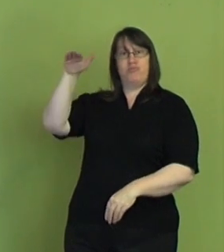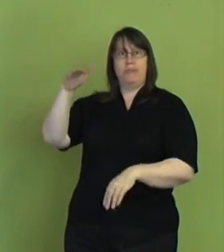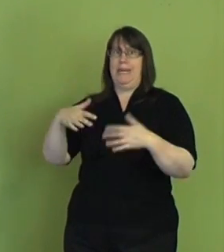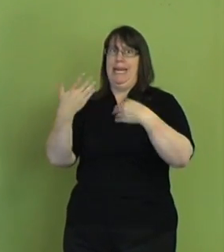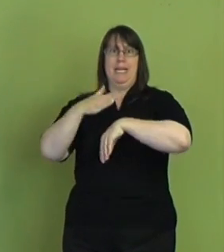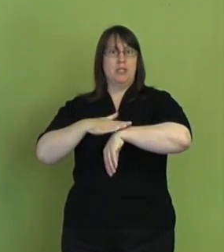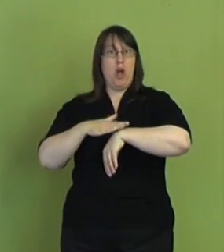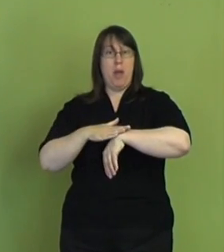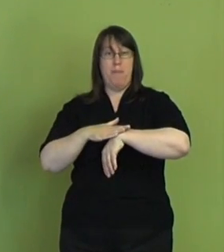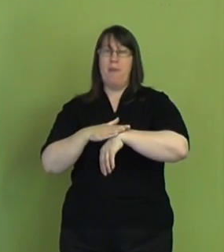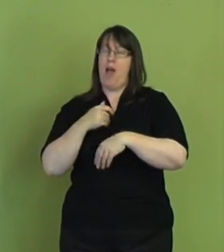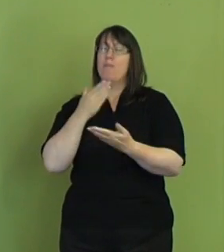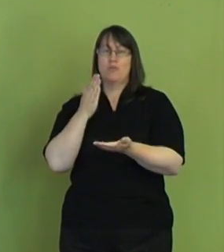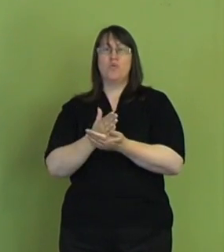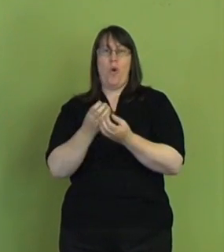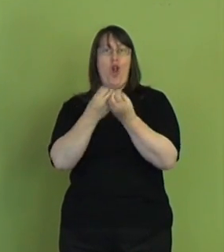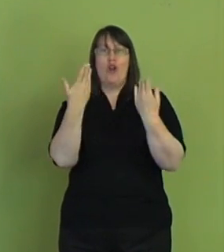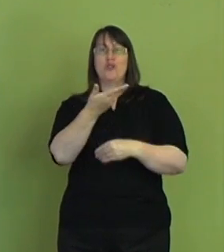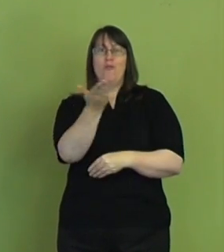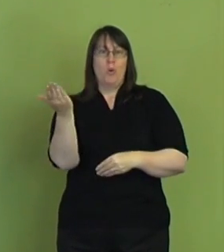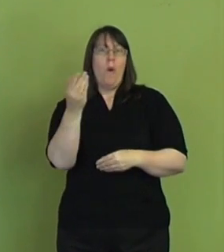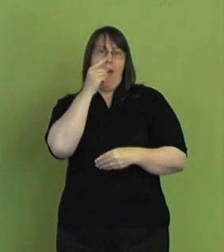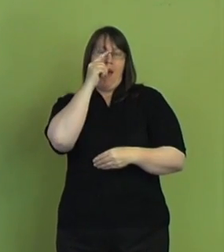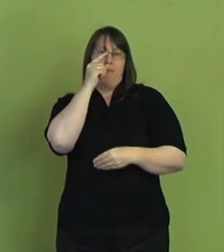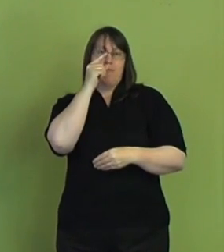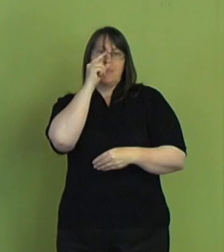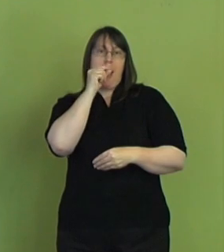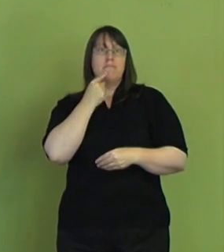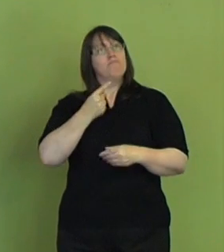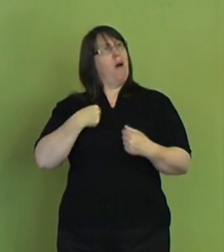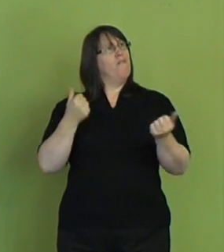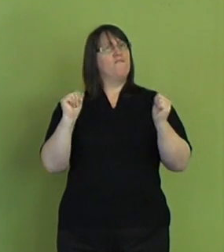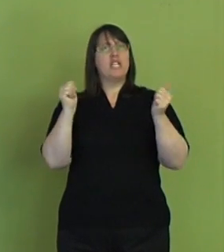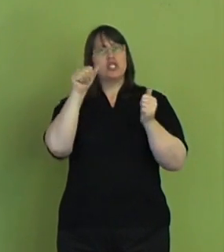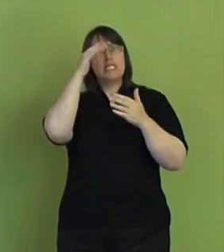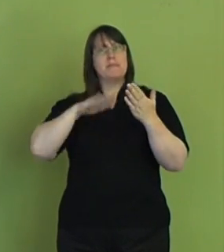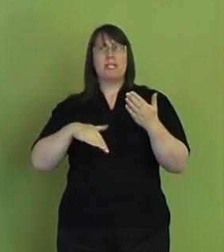they haven't experienced a loss or change at some point.